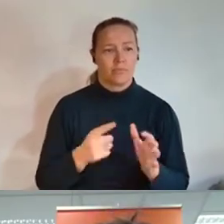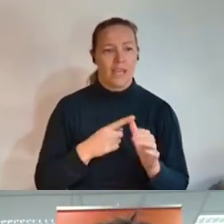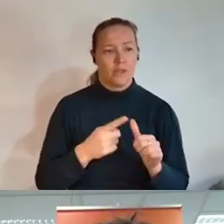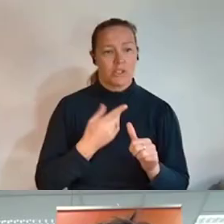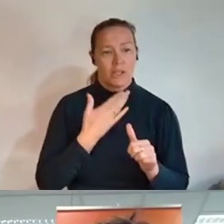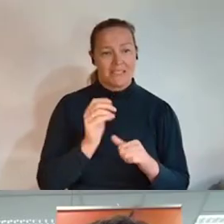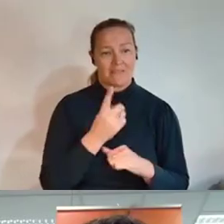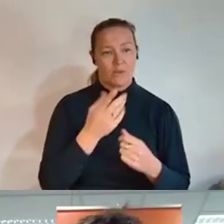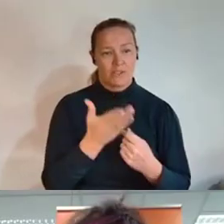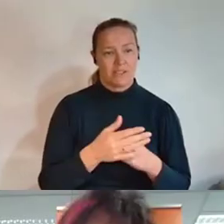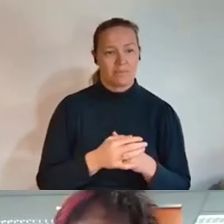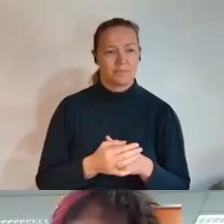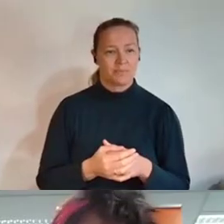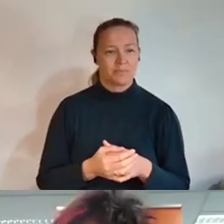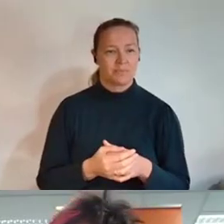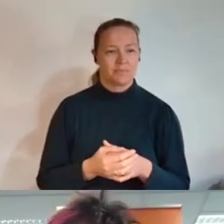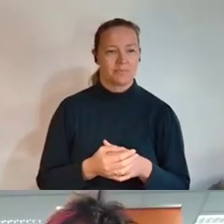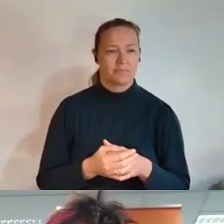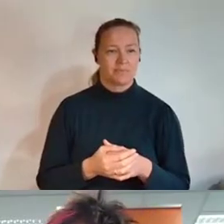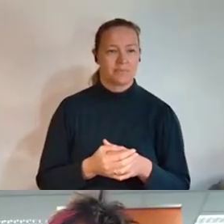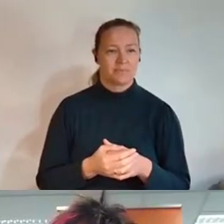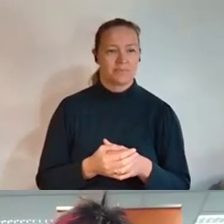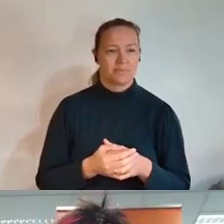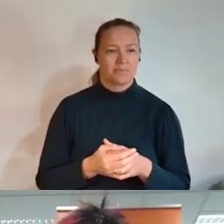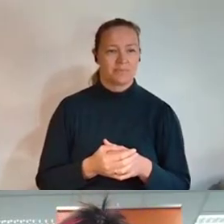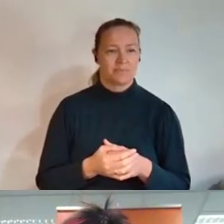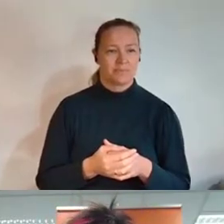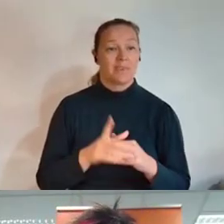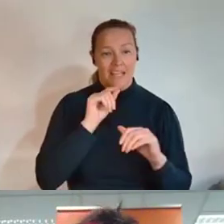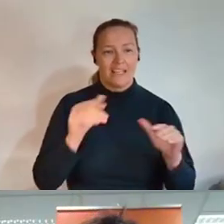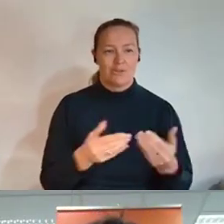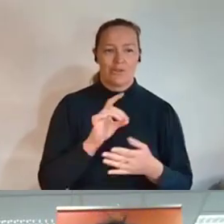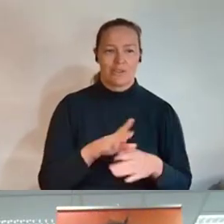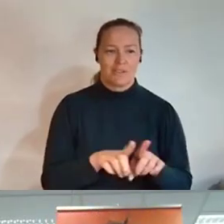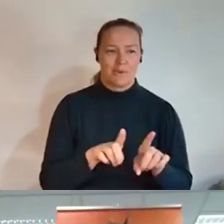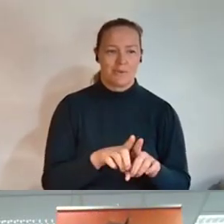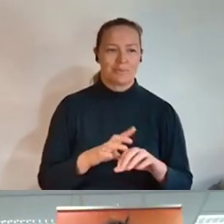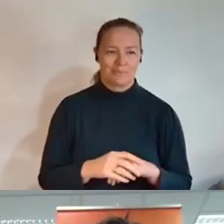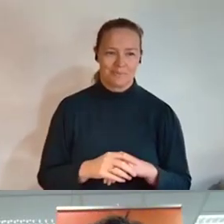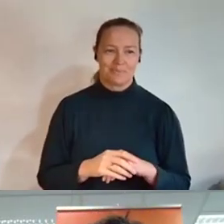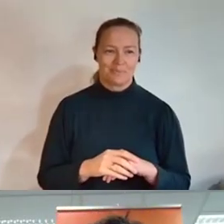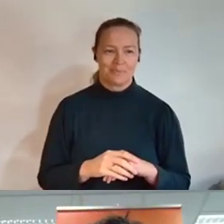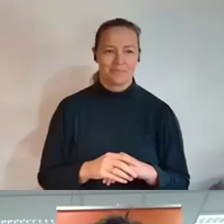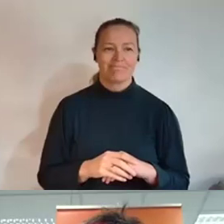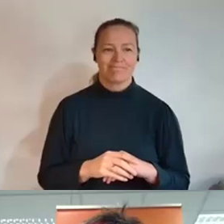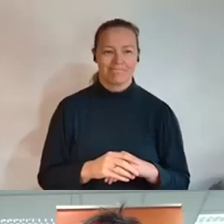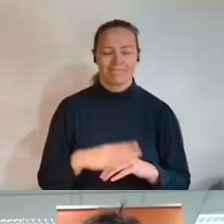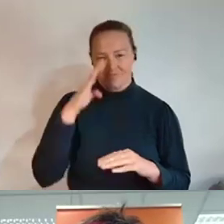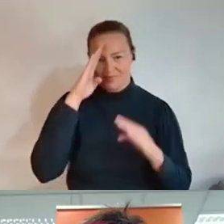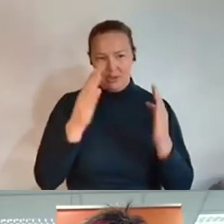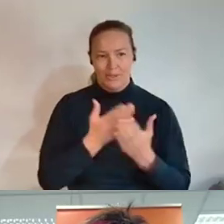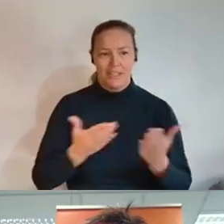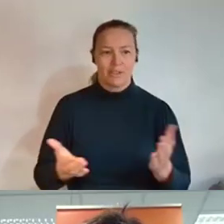or at least start the process and just introduce yourself as you speak. Kia ora everyone. Ko Anusha